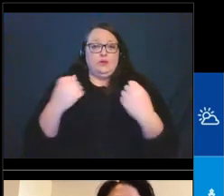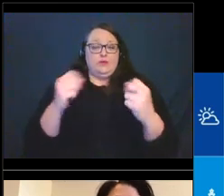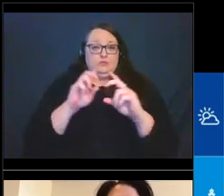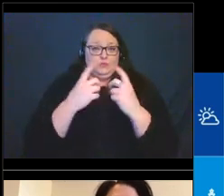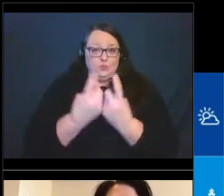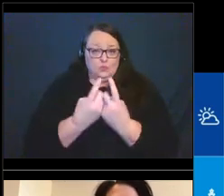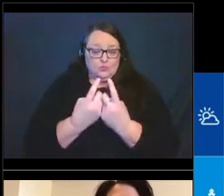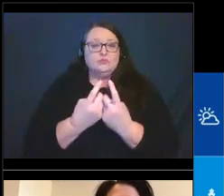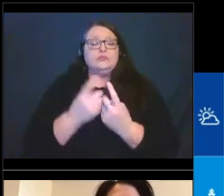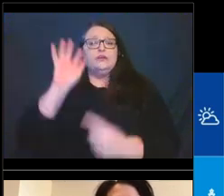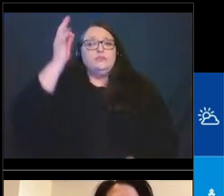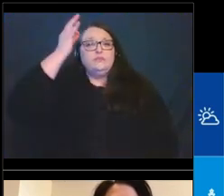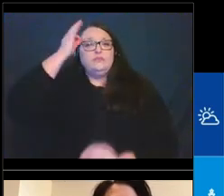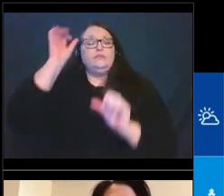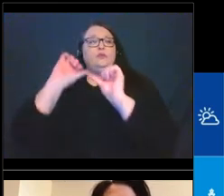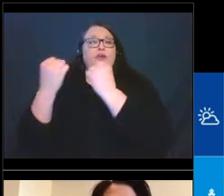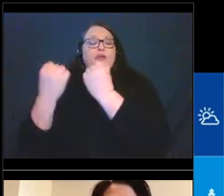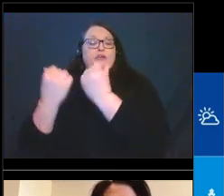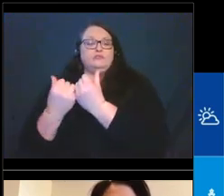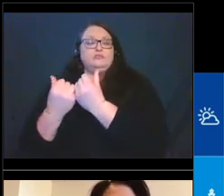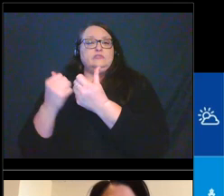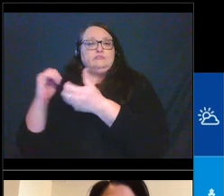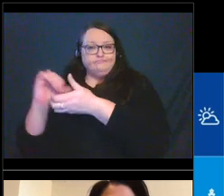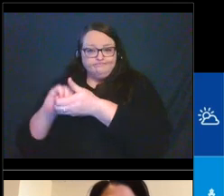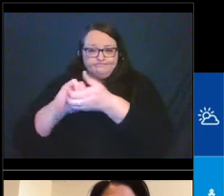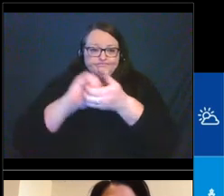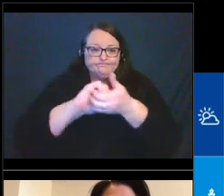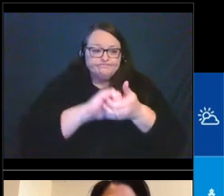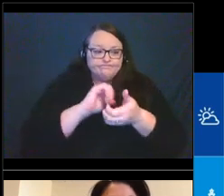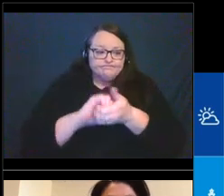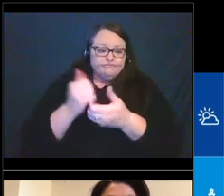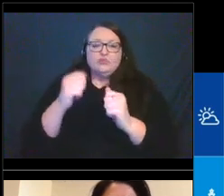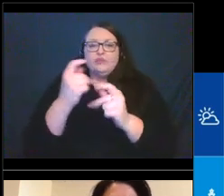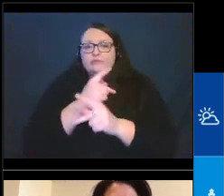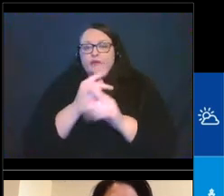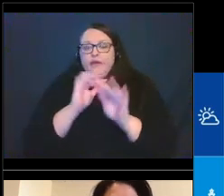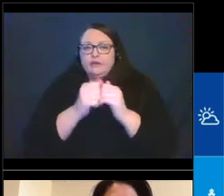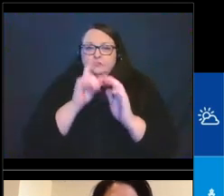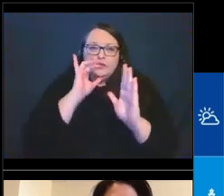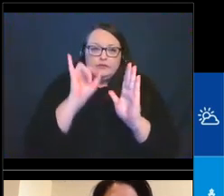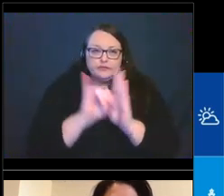and federal agencies on efforts to identify and characterize populations most at risk to heat